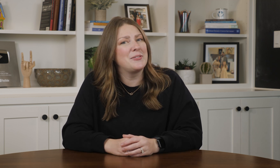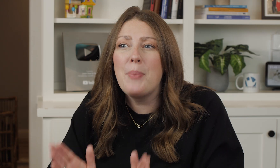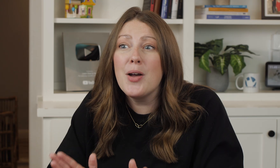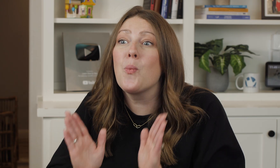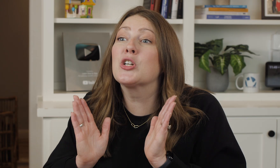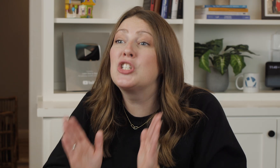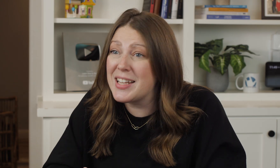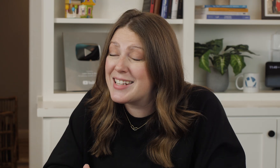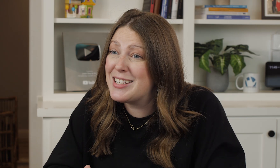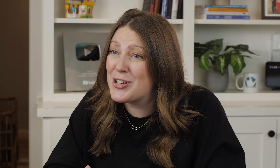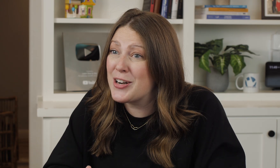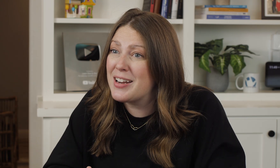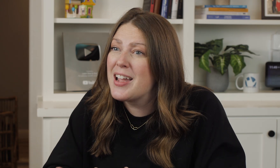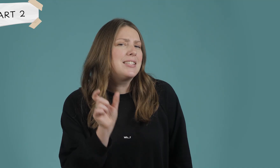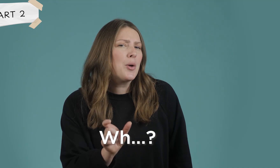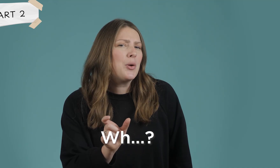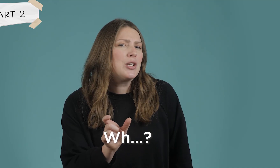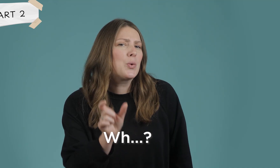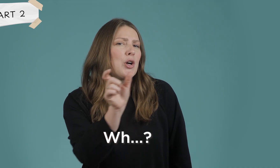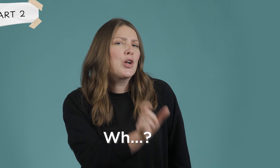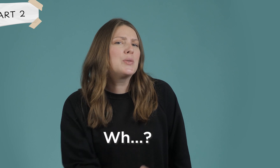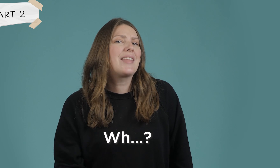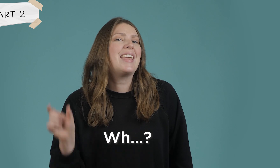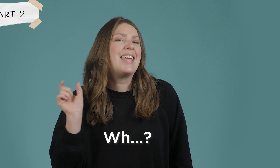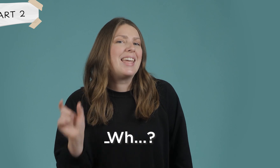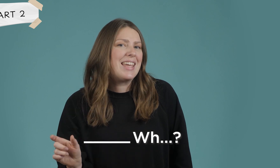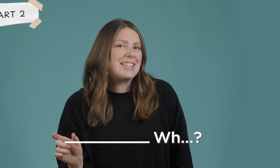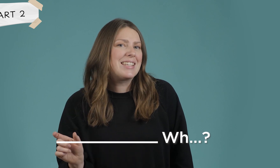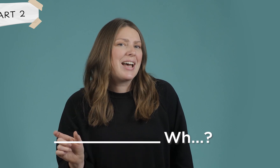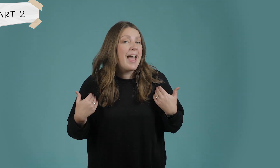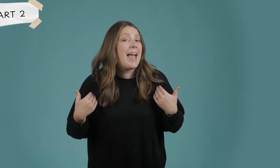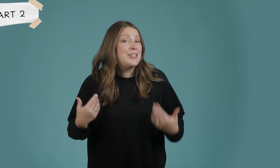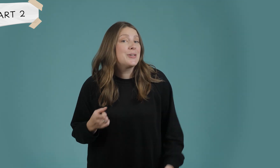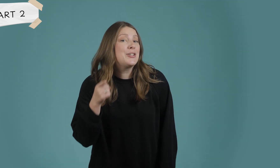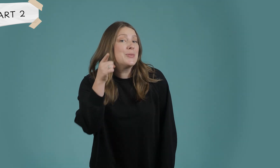But we're just getting started. There's so much more to come in part two, where we'll dive